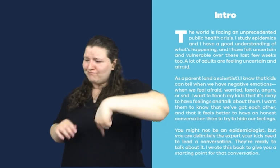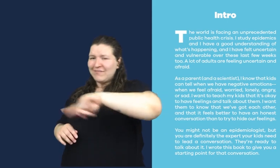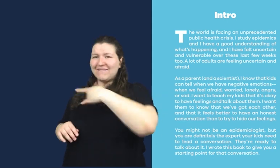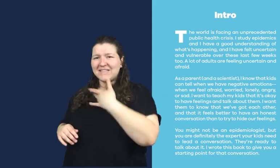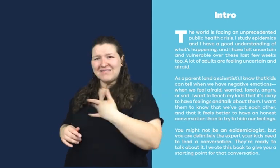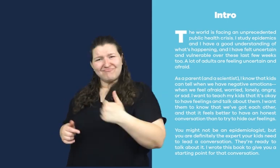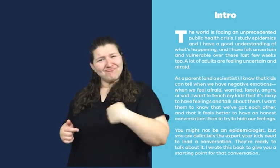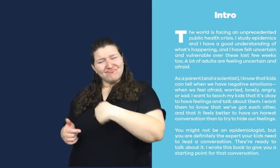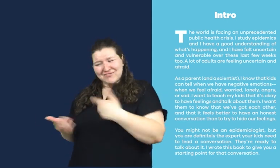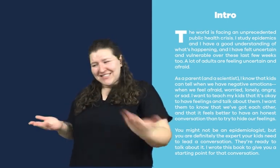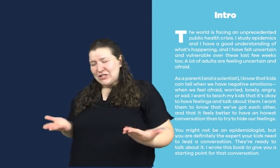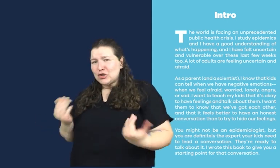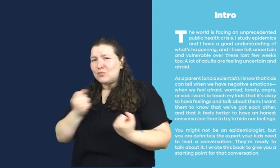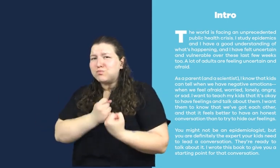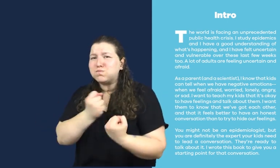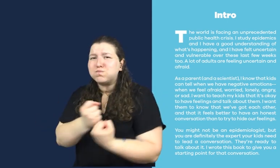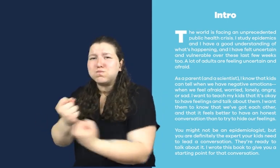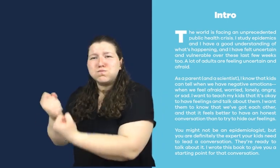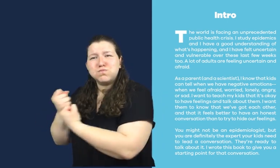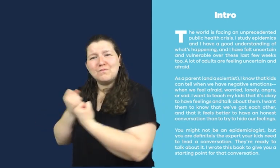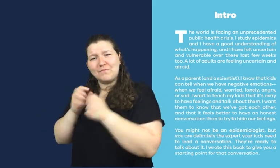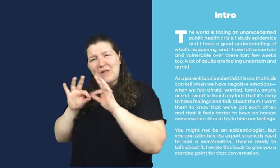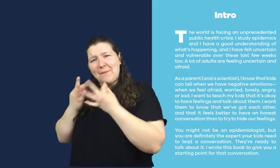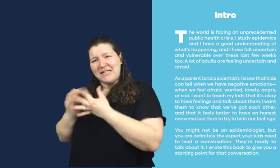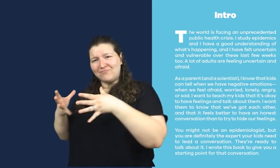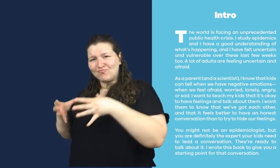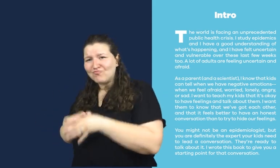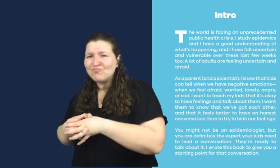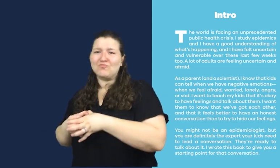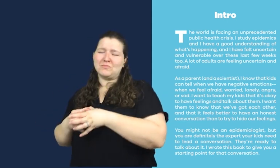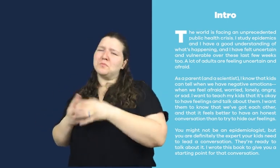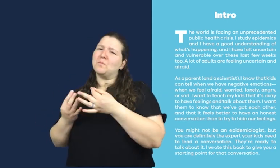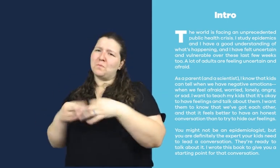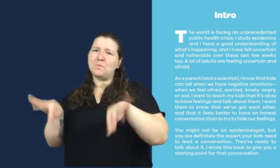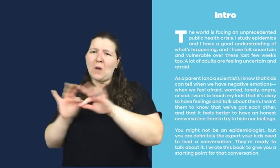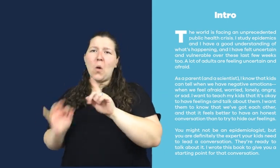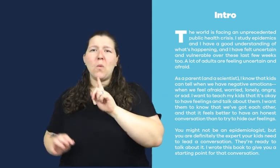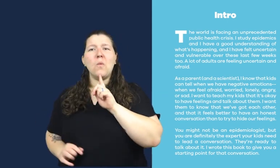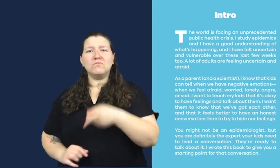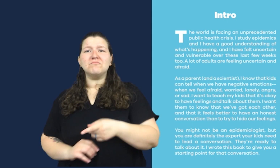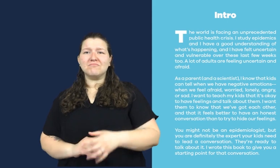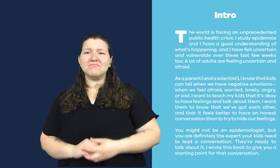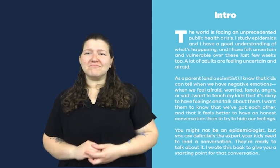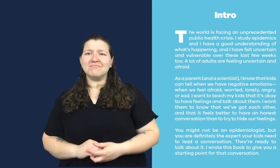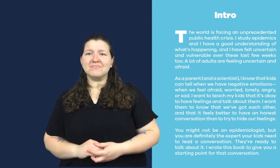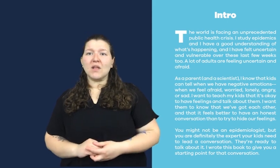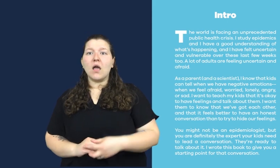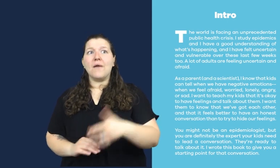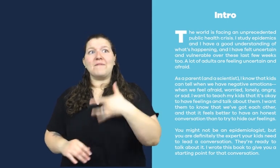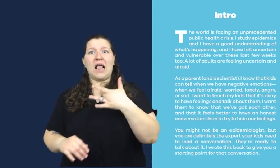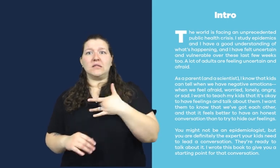I want them to know that we've got each other and that it feels better to have an honest conversation